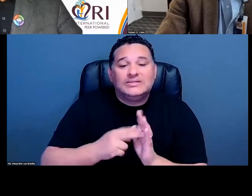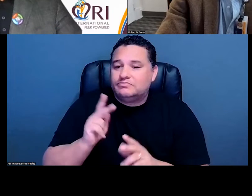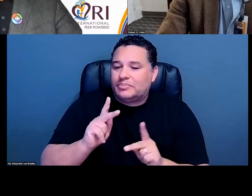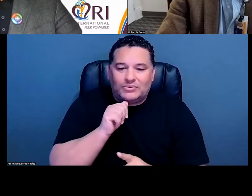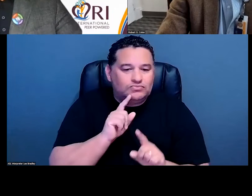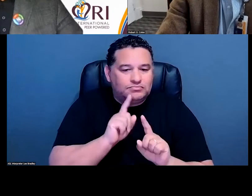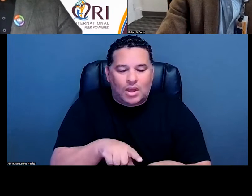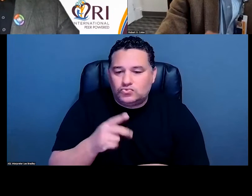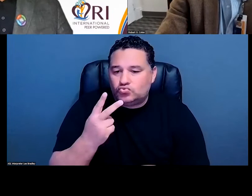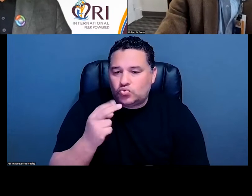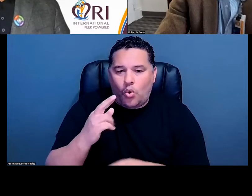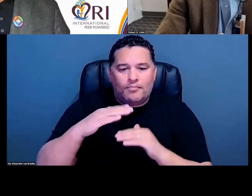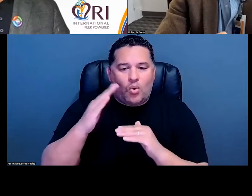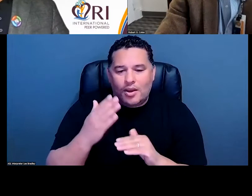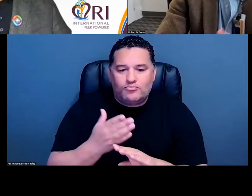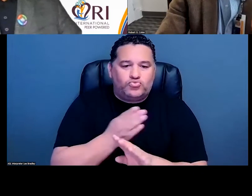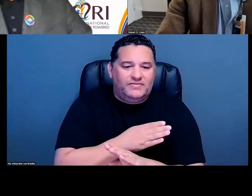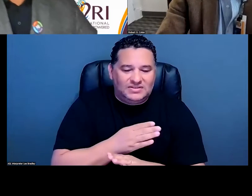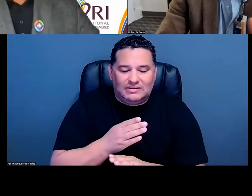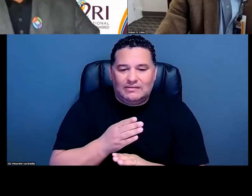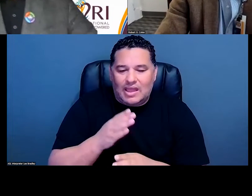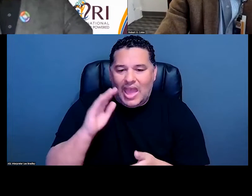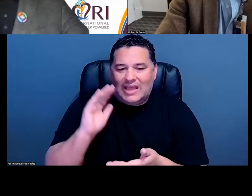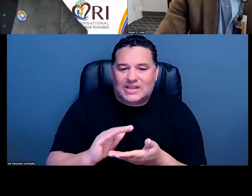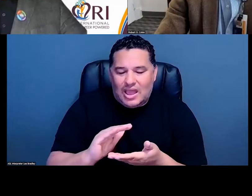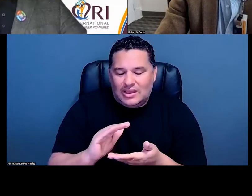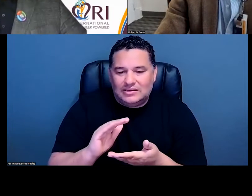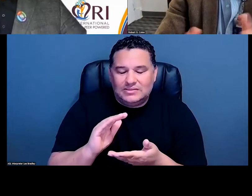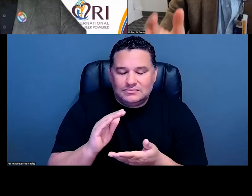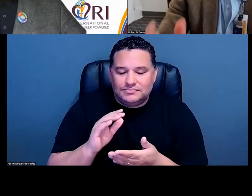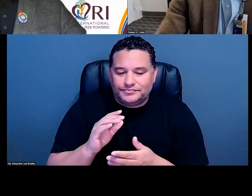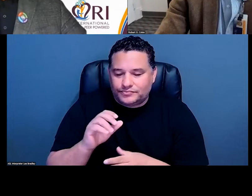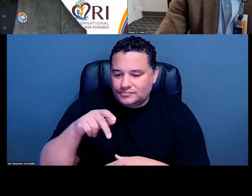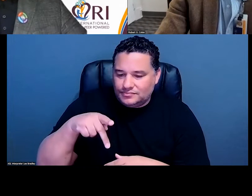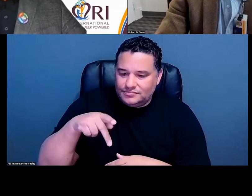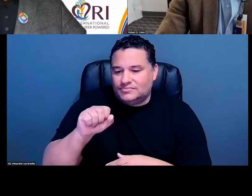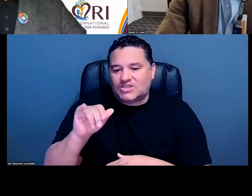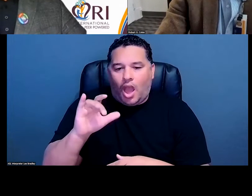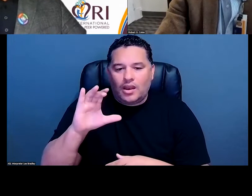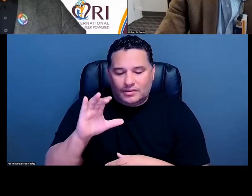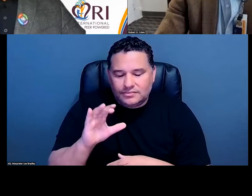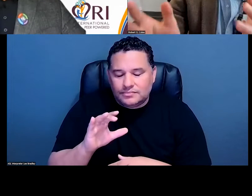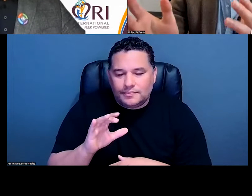TREATMENT RESISTANT SCHIZOPHRENIA, POORLY NAMED , PEOPLE HAVE NOT REALLY RESPONDED TO TWO OR MORE PREVIOUS